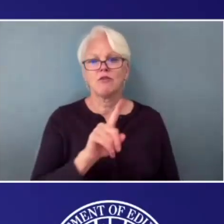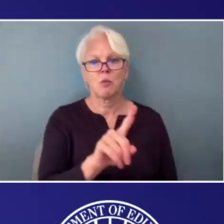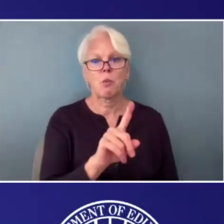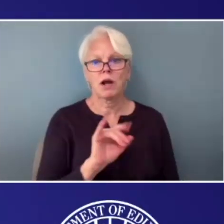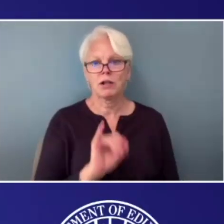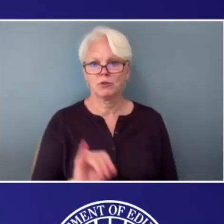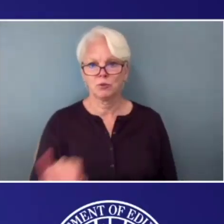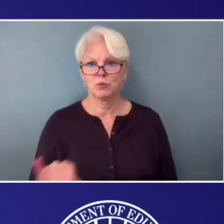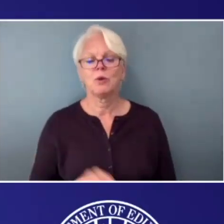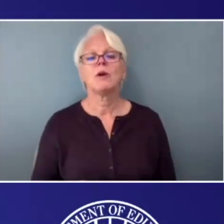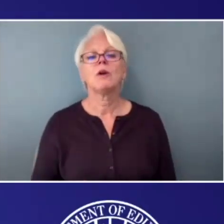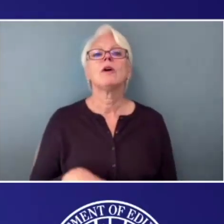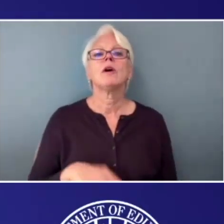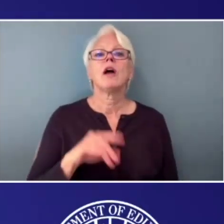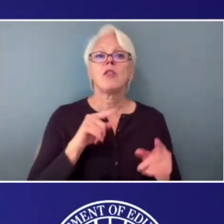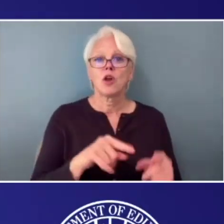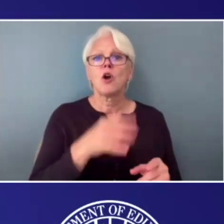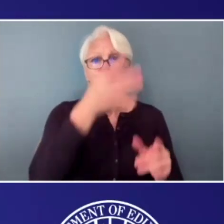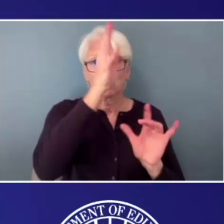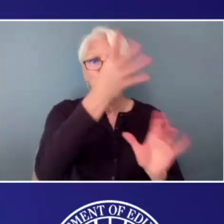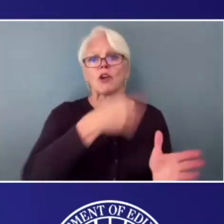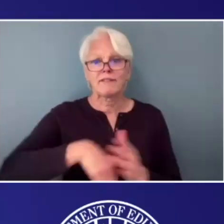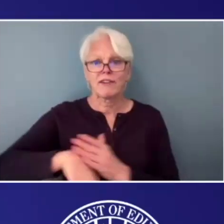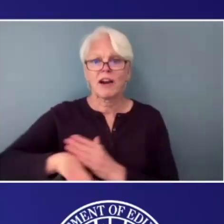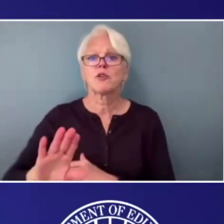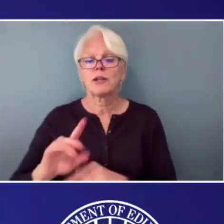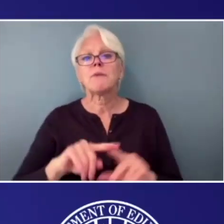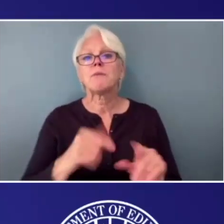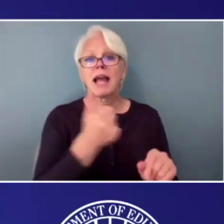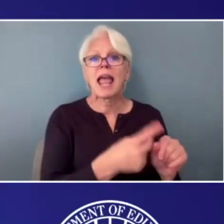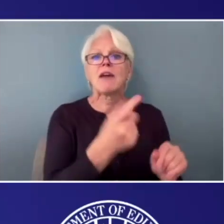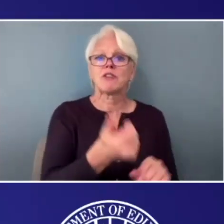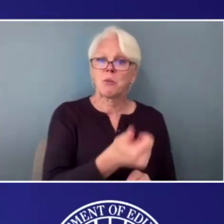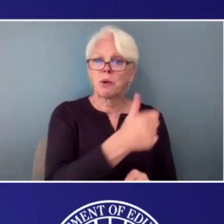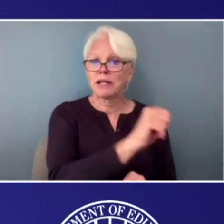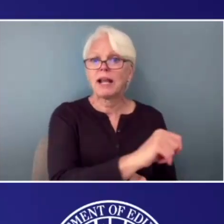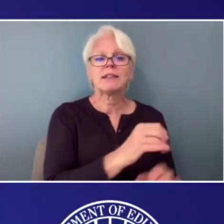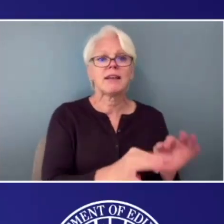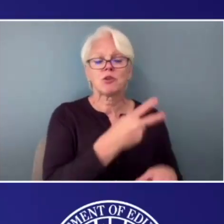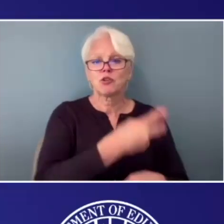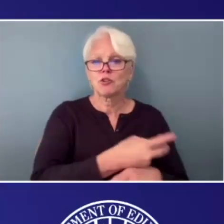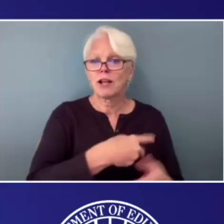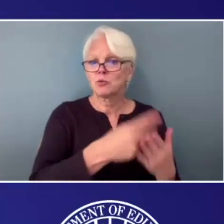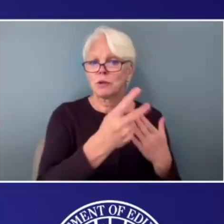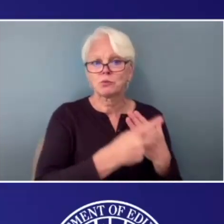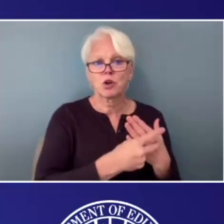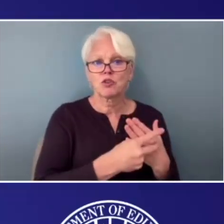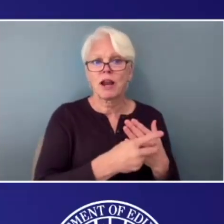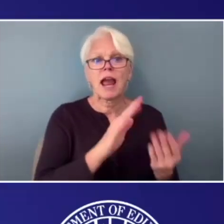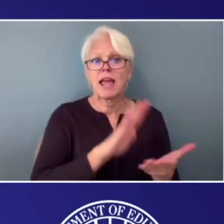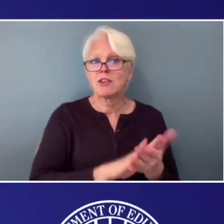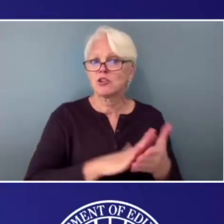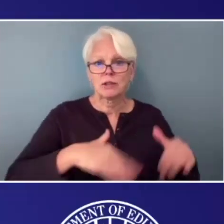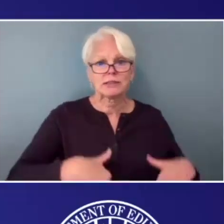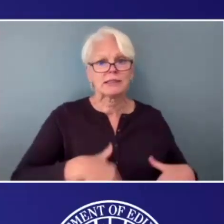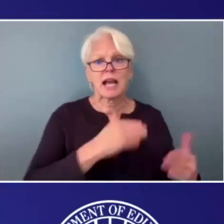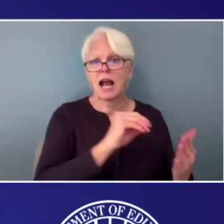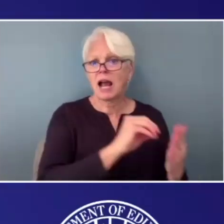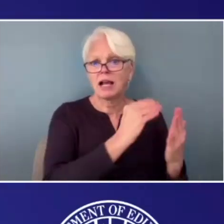Those are being grandfathered in, but everybody else, if they're in a graduate program and the school has not listed them as professional.